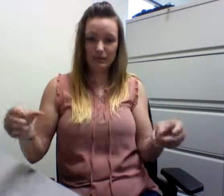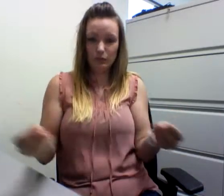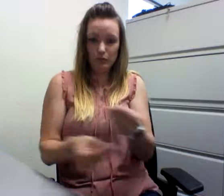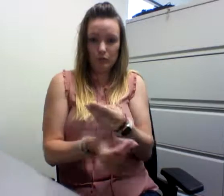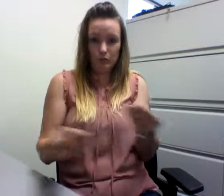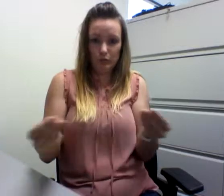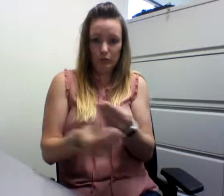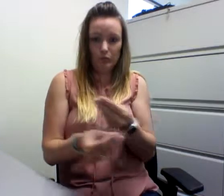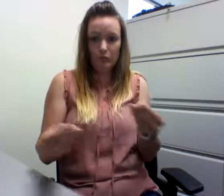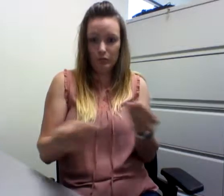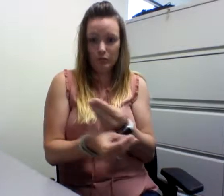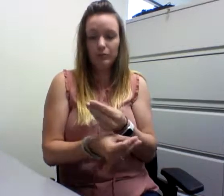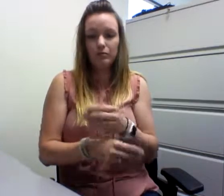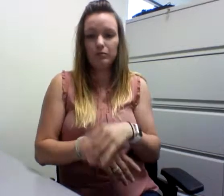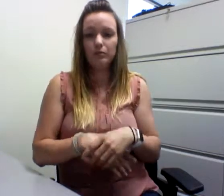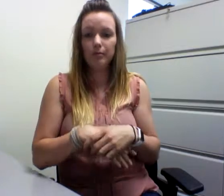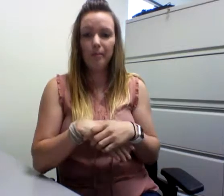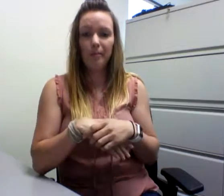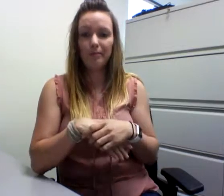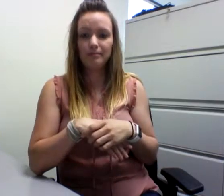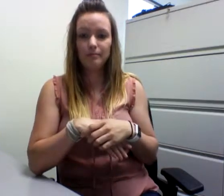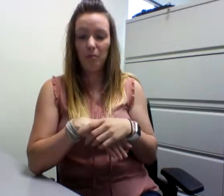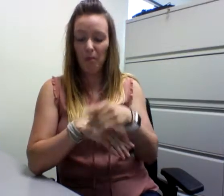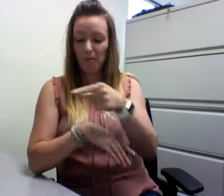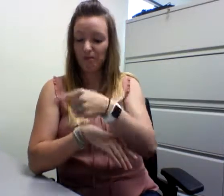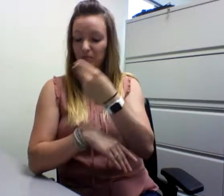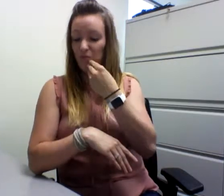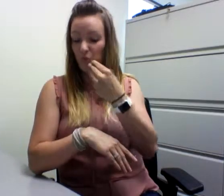and facilitate communication between the two cultures